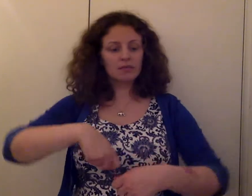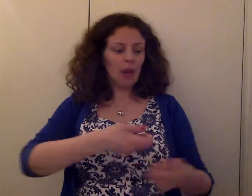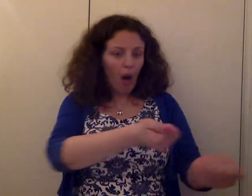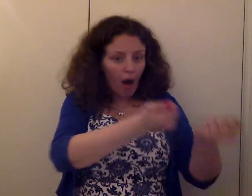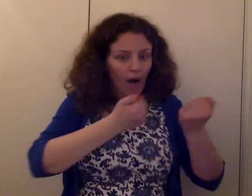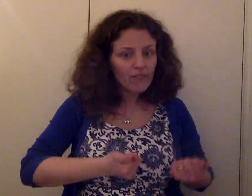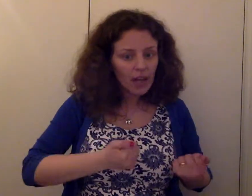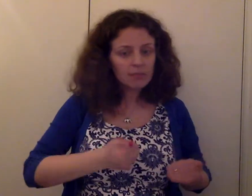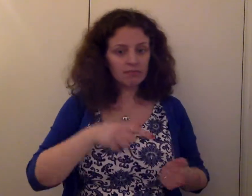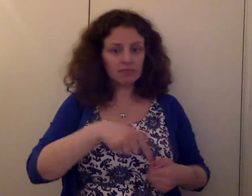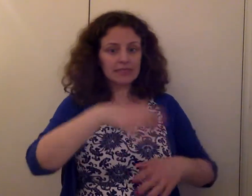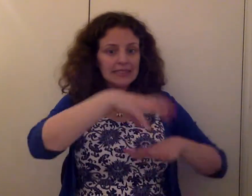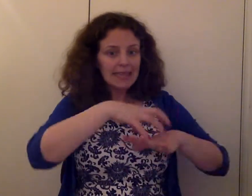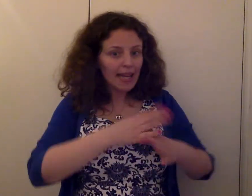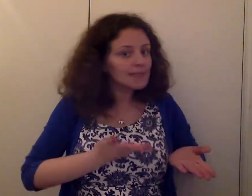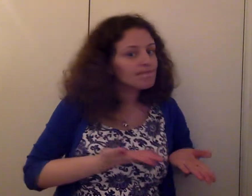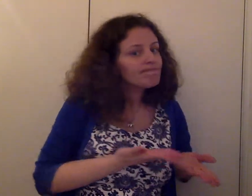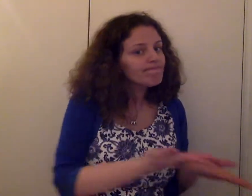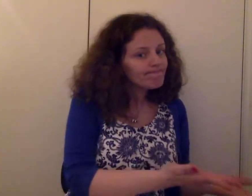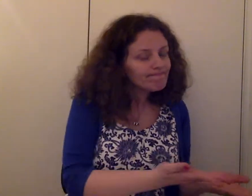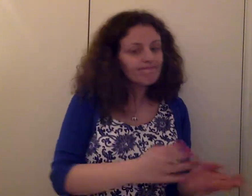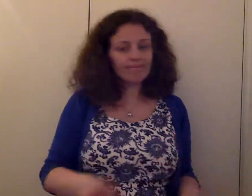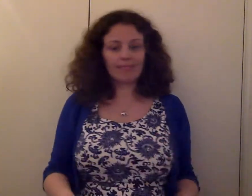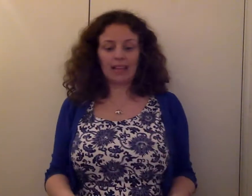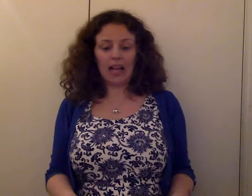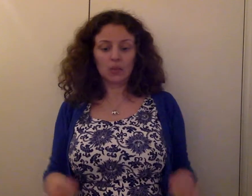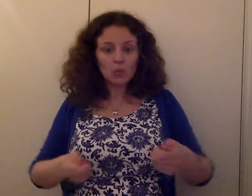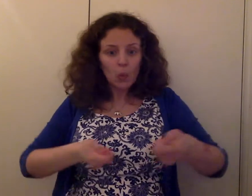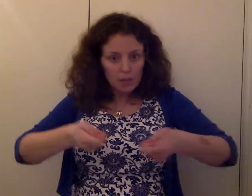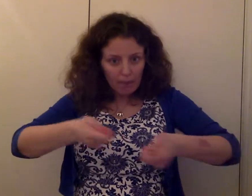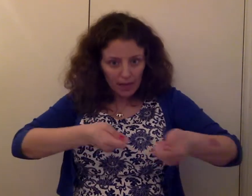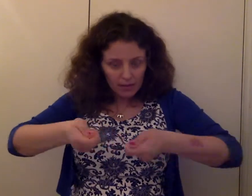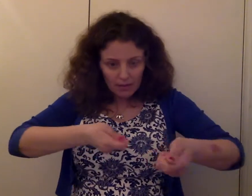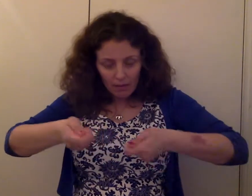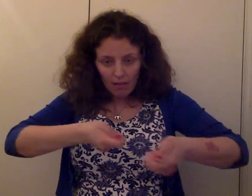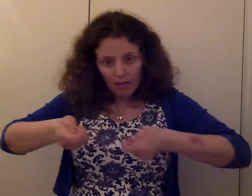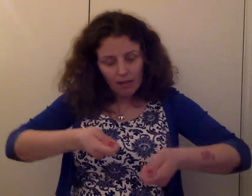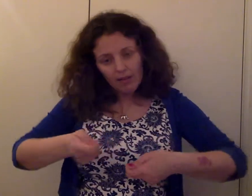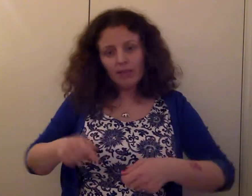Oven, cakes inside Saucepans